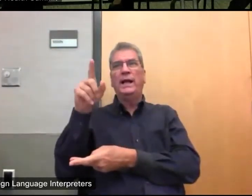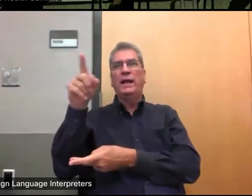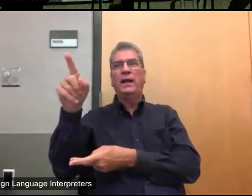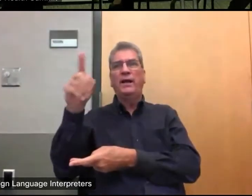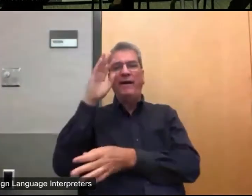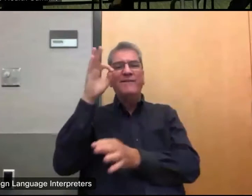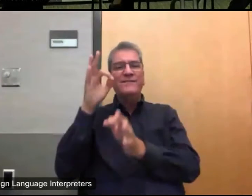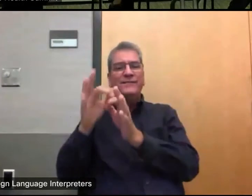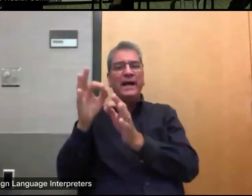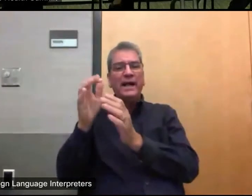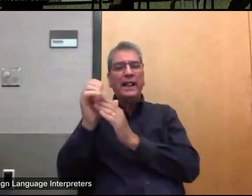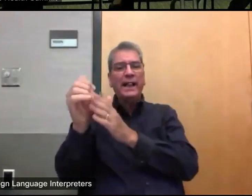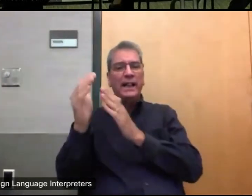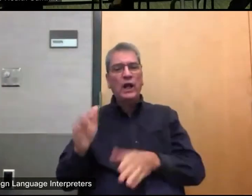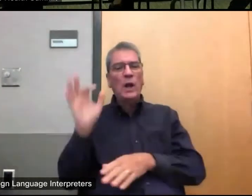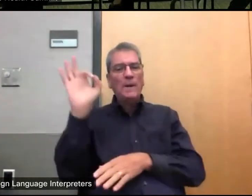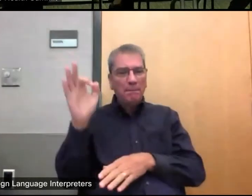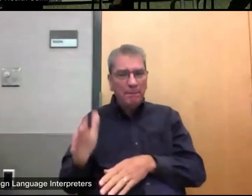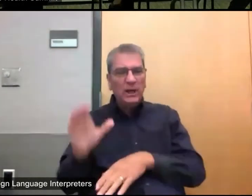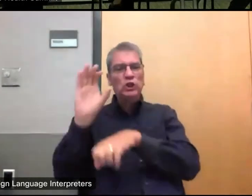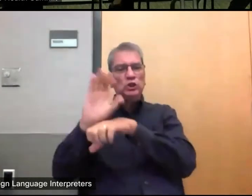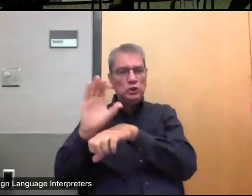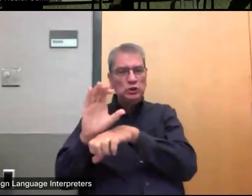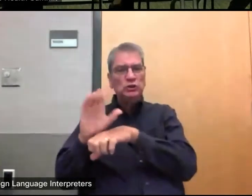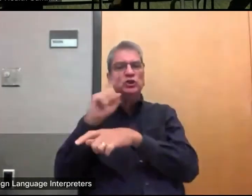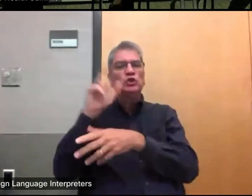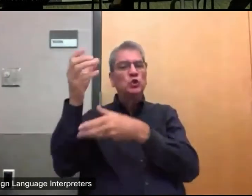leaders that, you know, when you think about, when you think about the trust trusted categories,